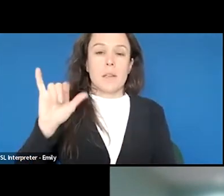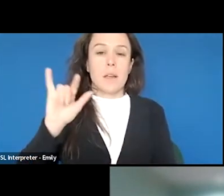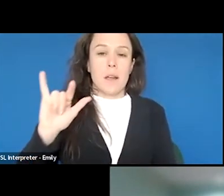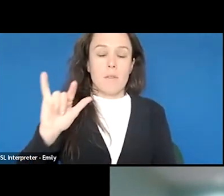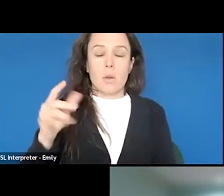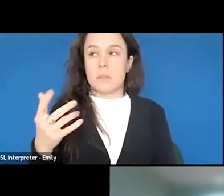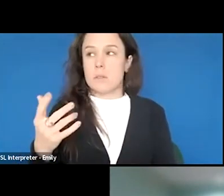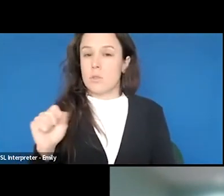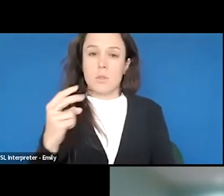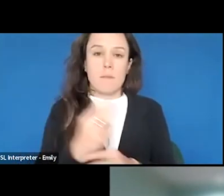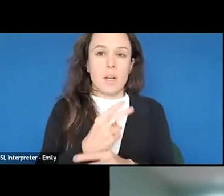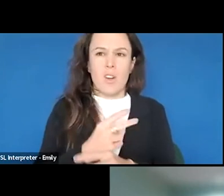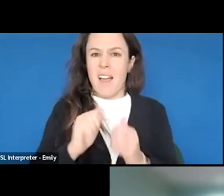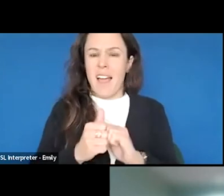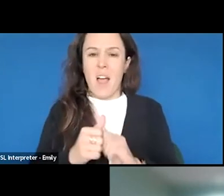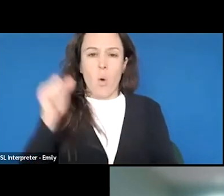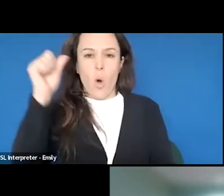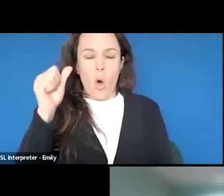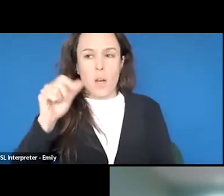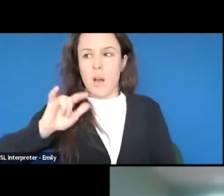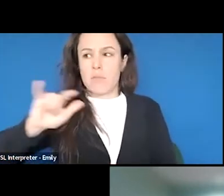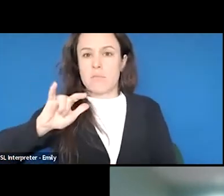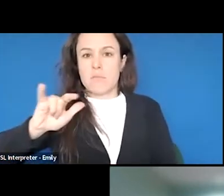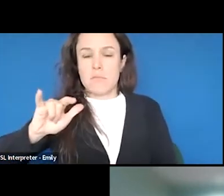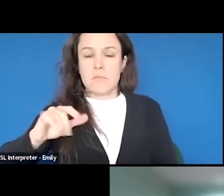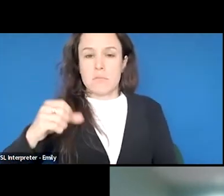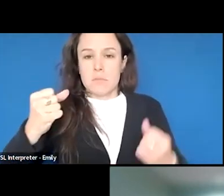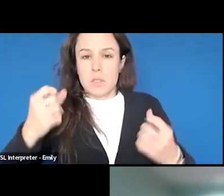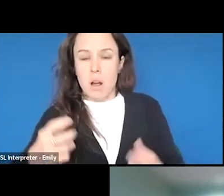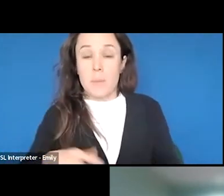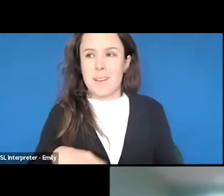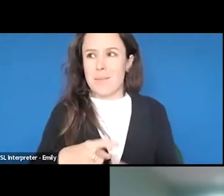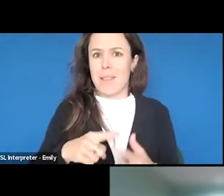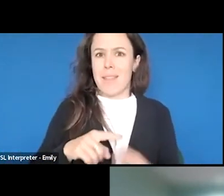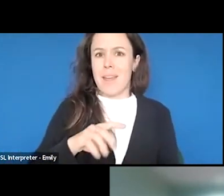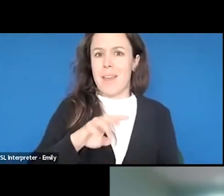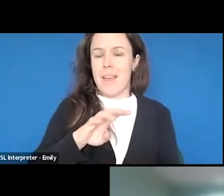find a way to put audio in the cockpit and yet an F-16 has 17 controls on the